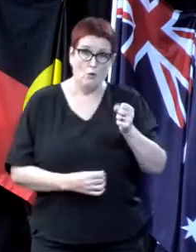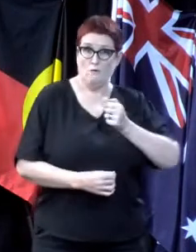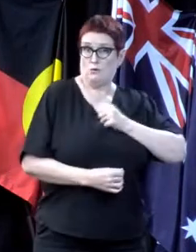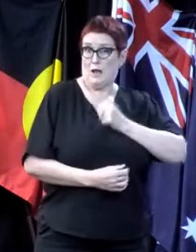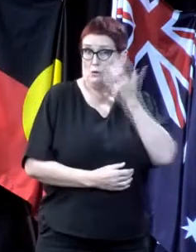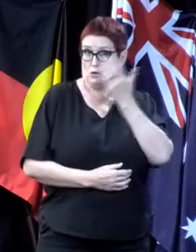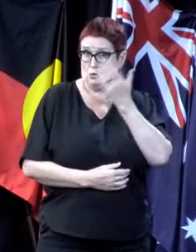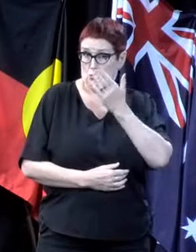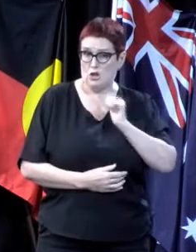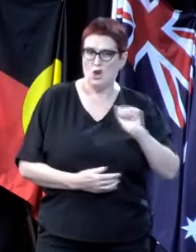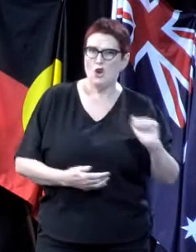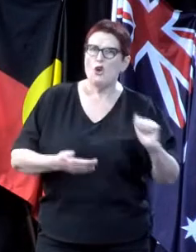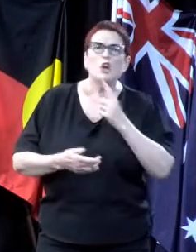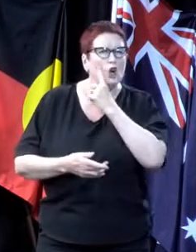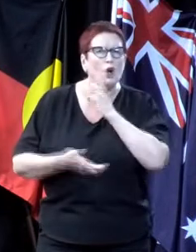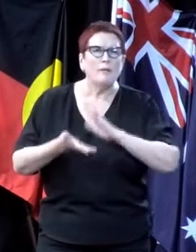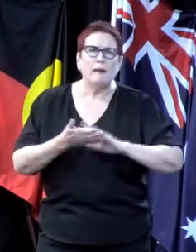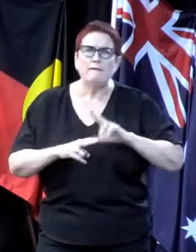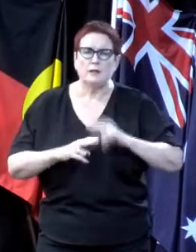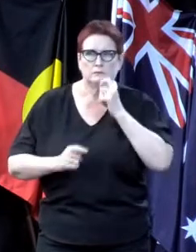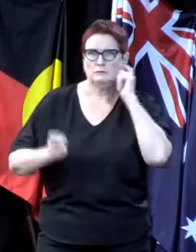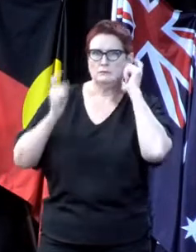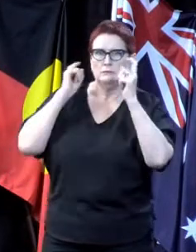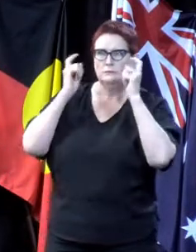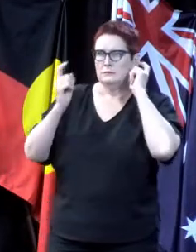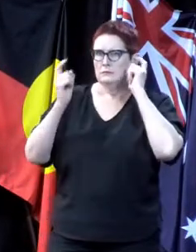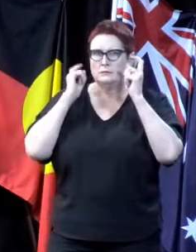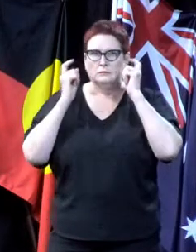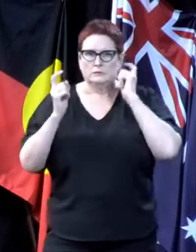and her parents were very concerned to begin with, her family.